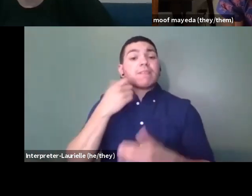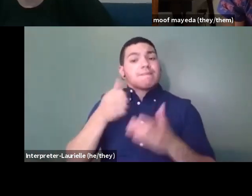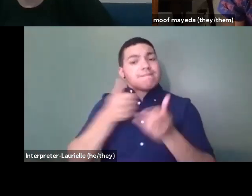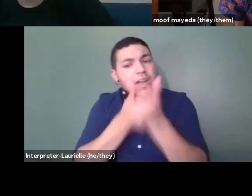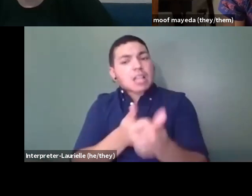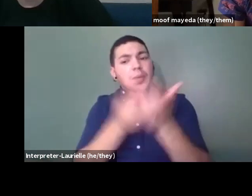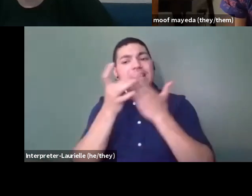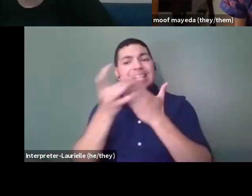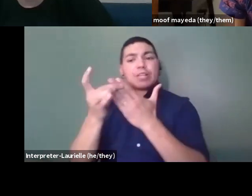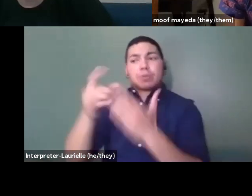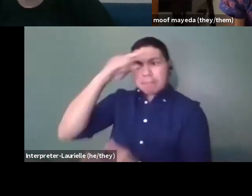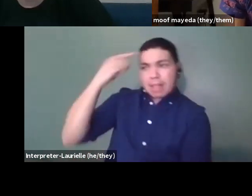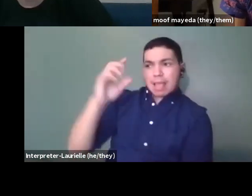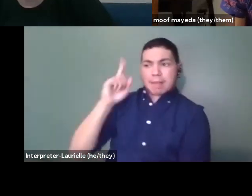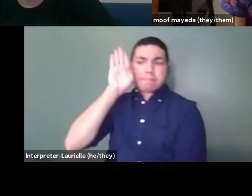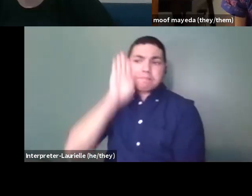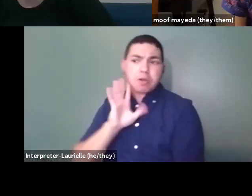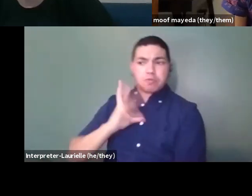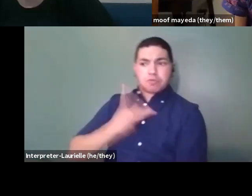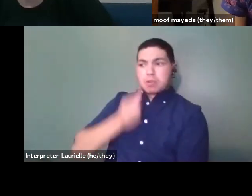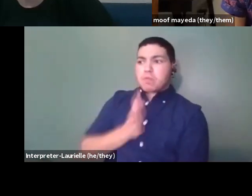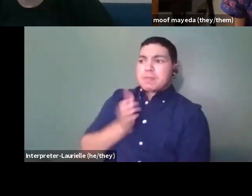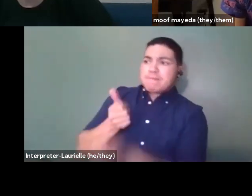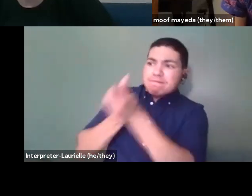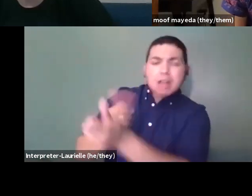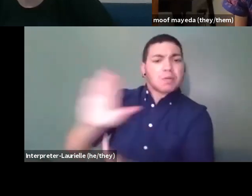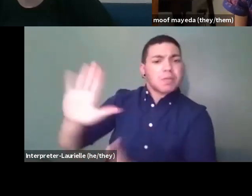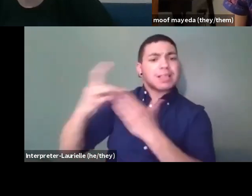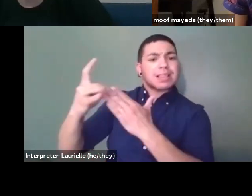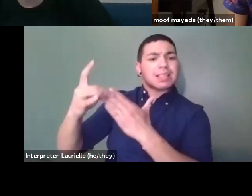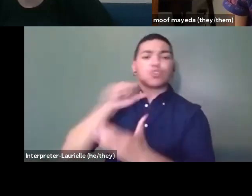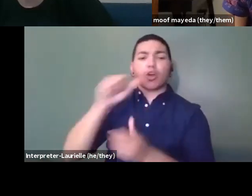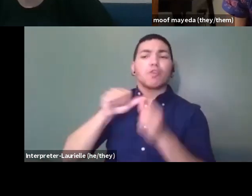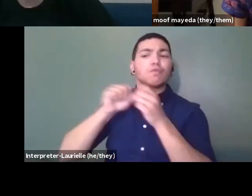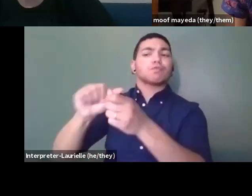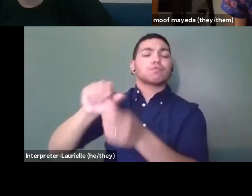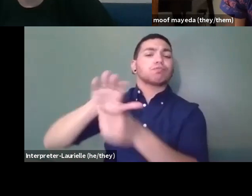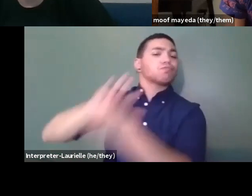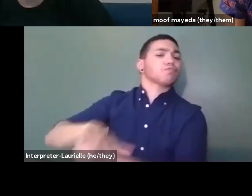What have you all seen in terms of institutional work that has helped shift culture?